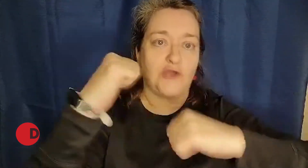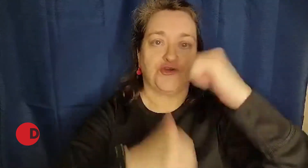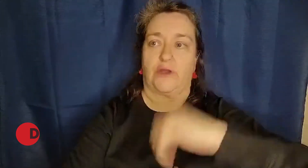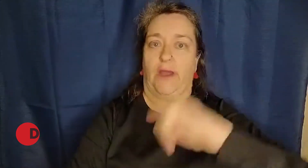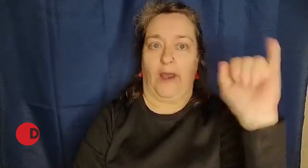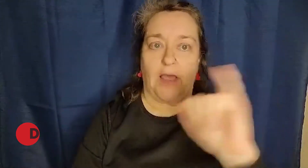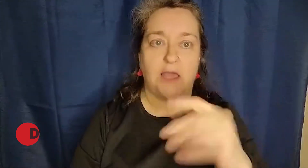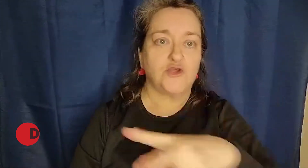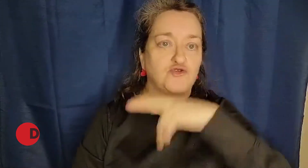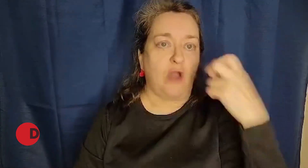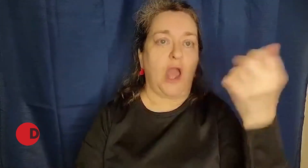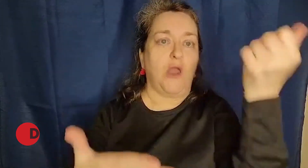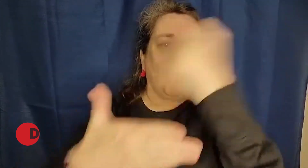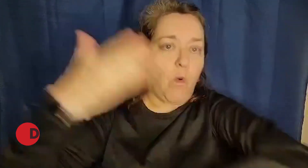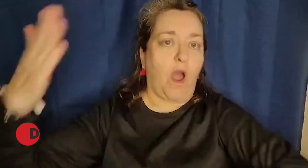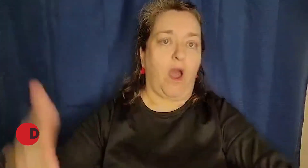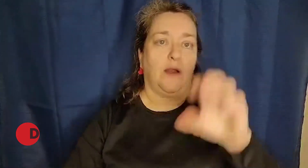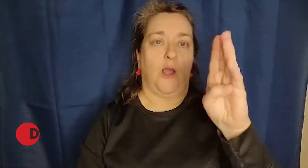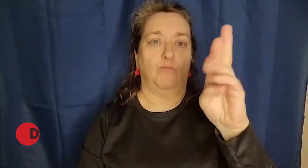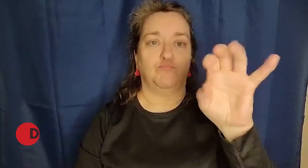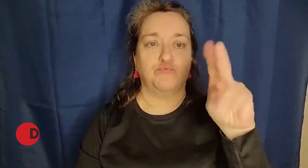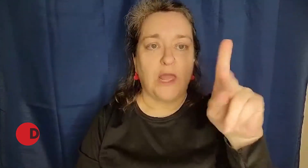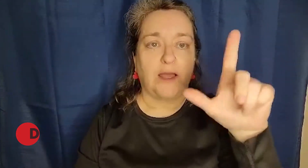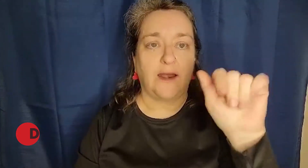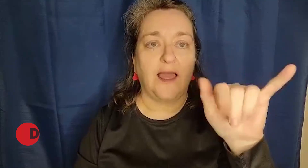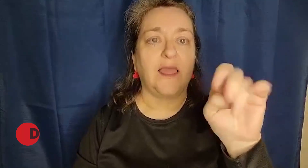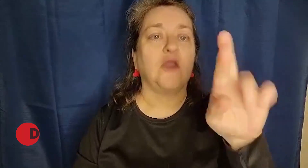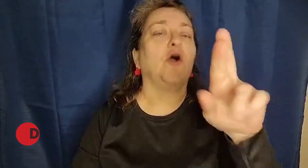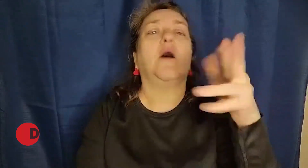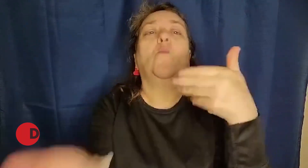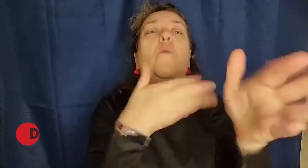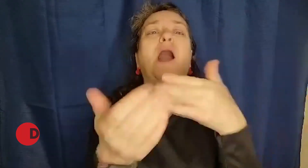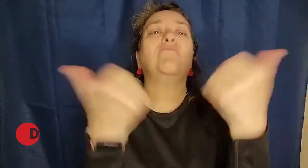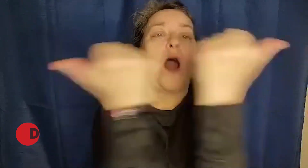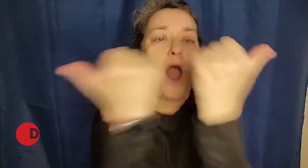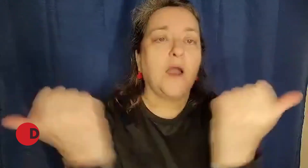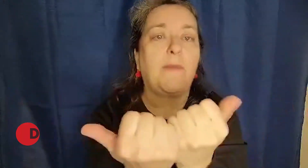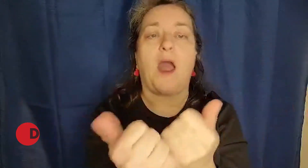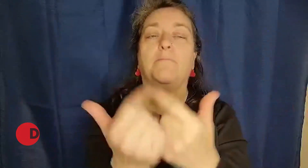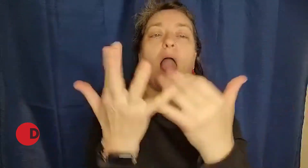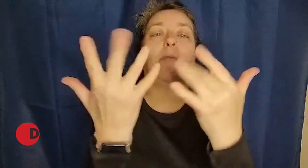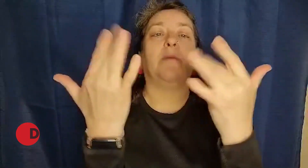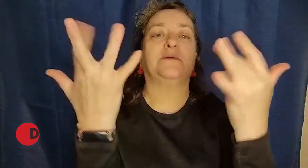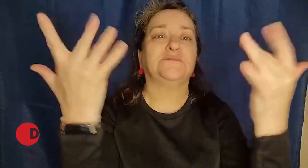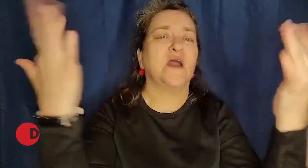construction, drywall, bricklaying, automotive, and so many other